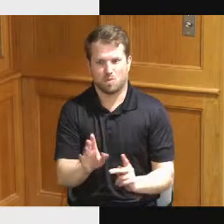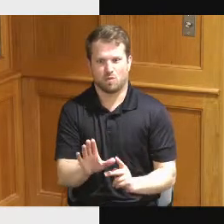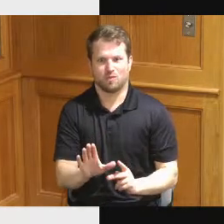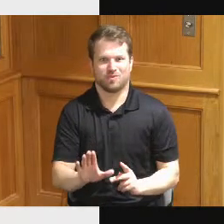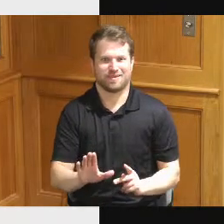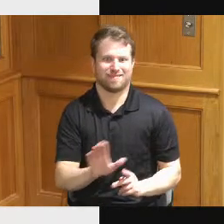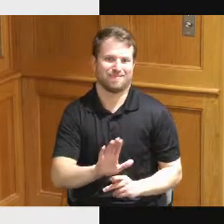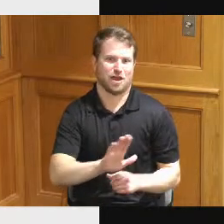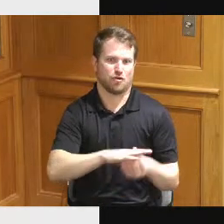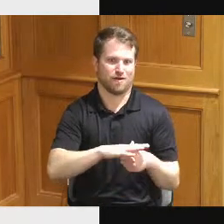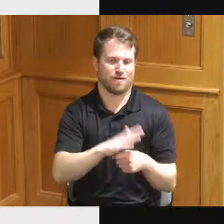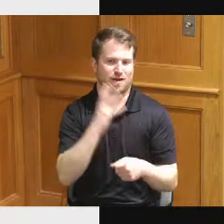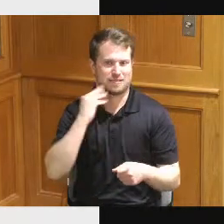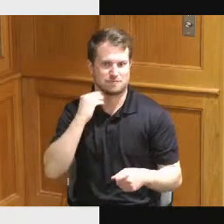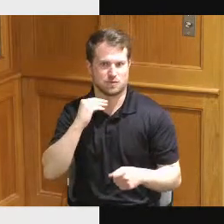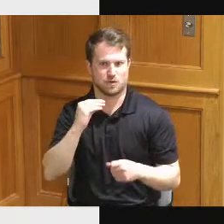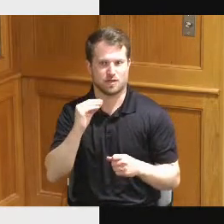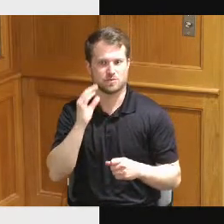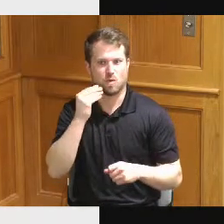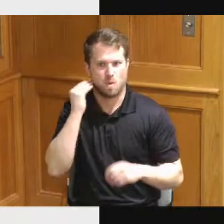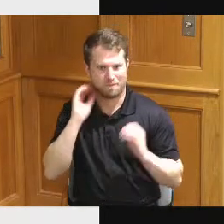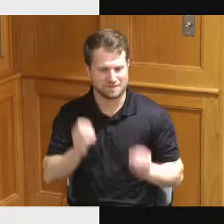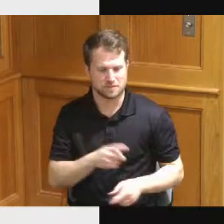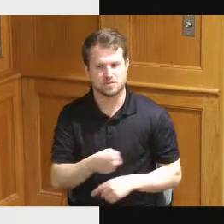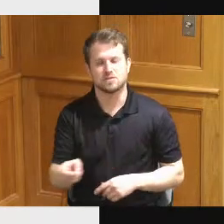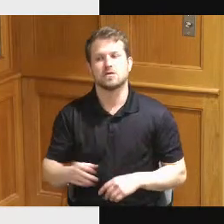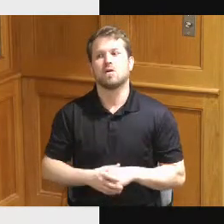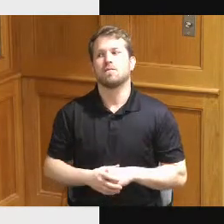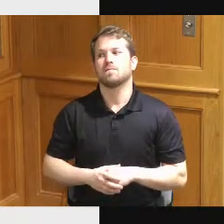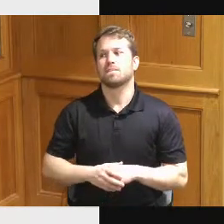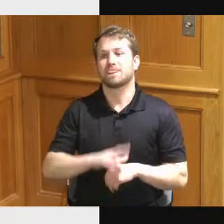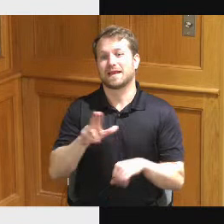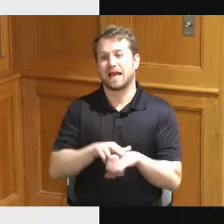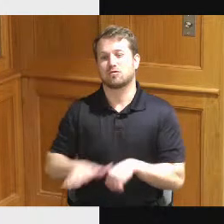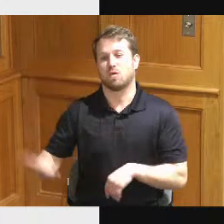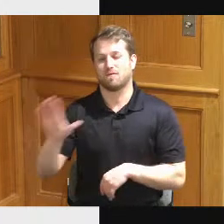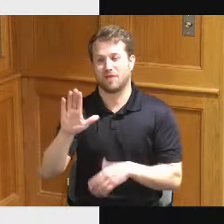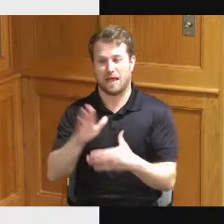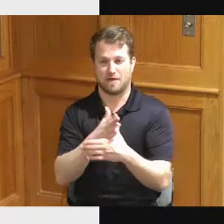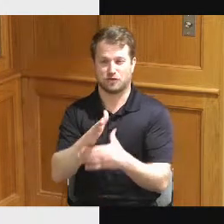another result is fewer people on the streets nationally the average is that 35 percent